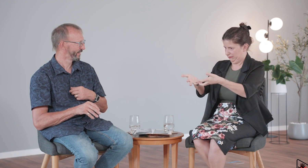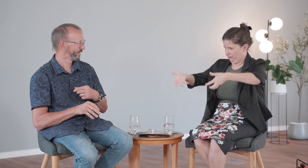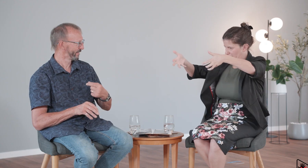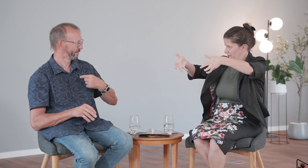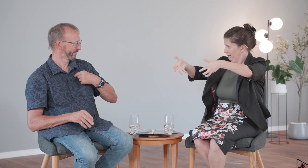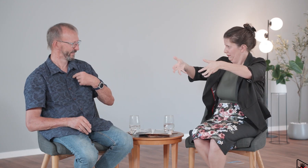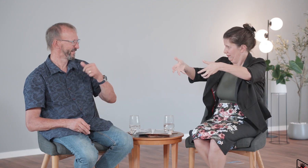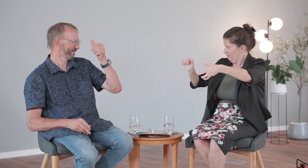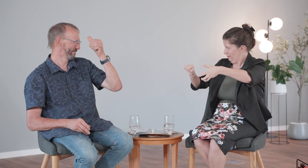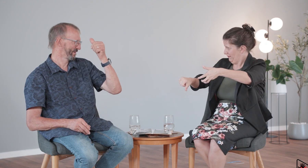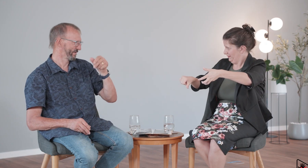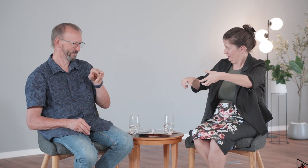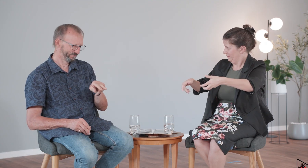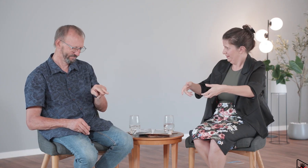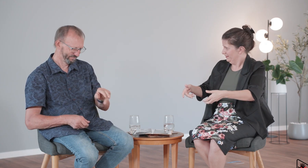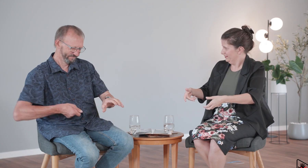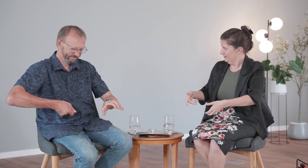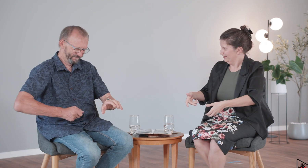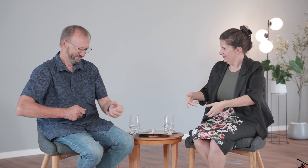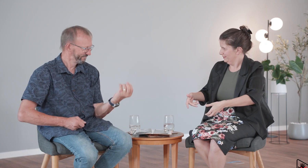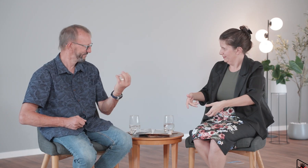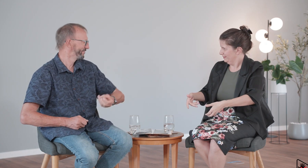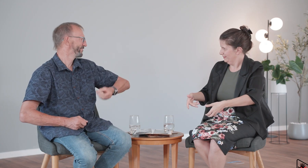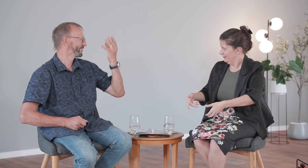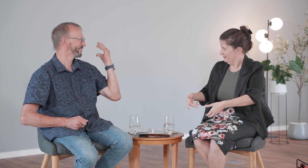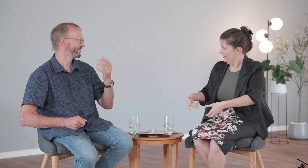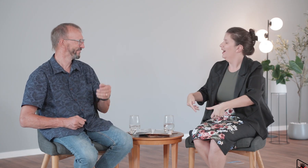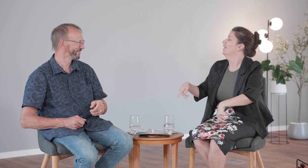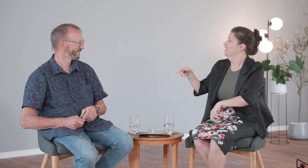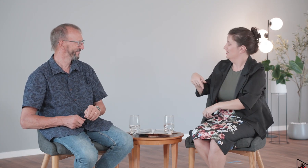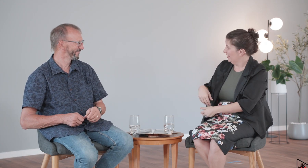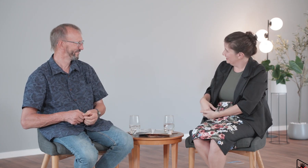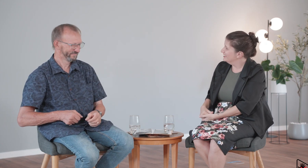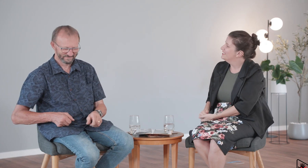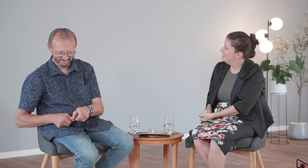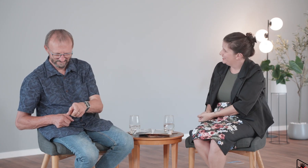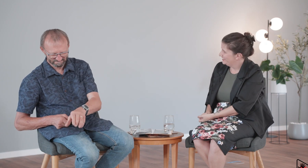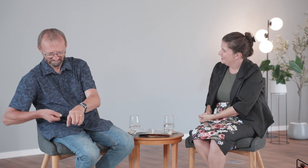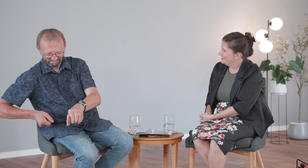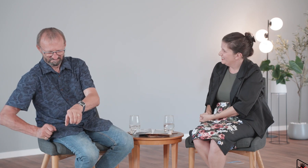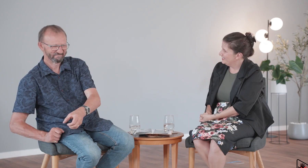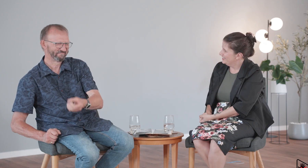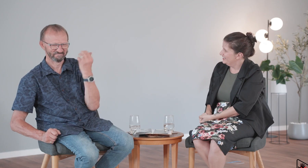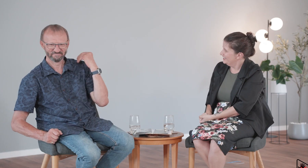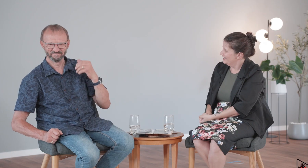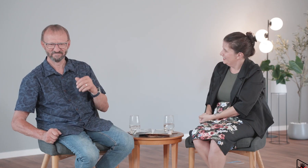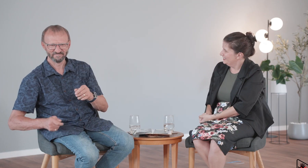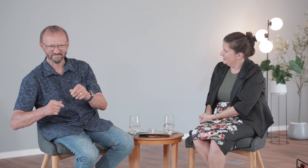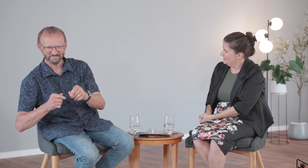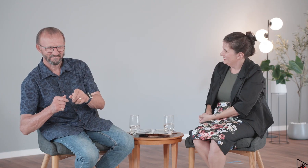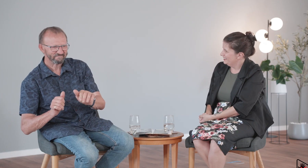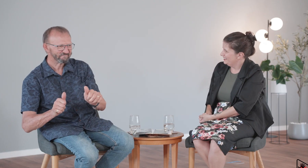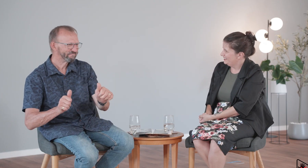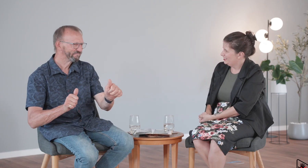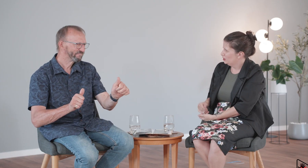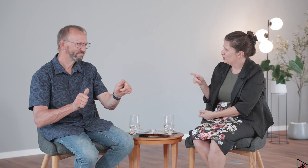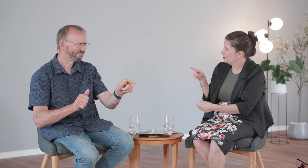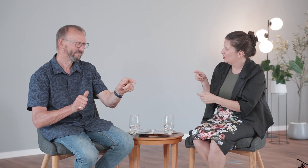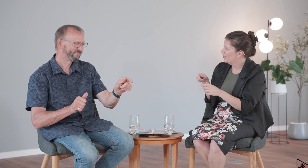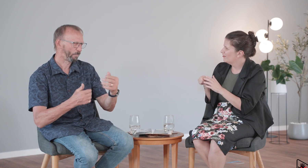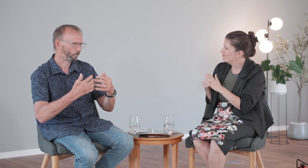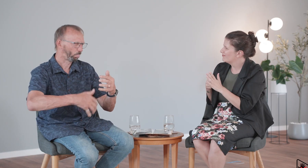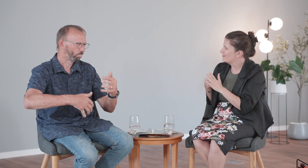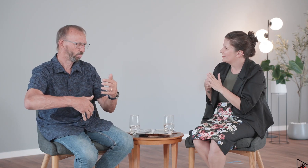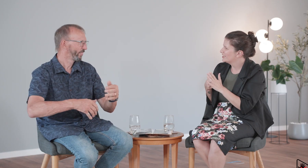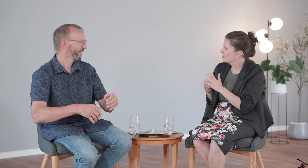to leave the boat skeleton? Well, we just kind of pried it out and got rid of it, you know.